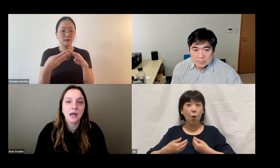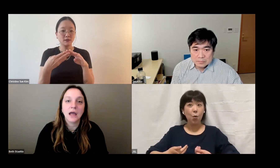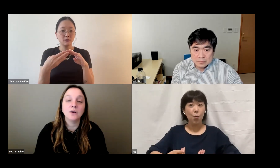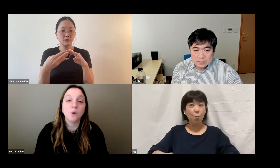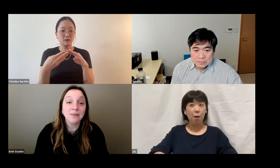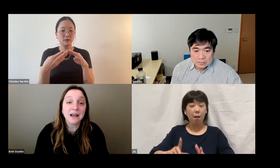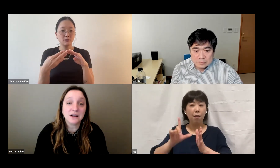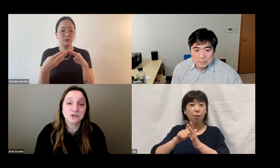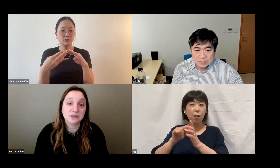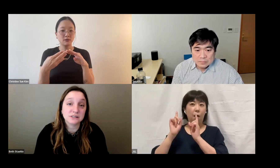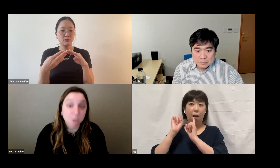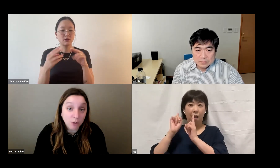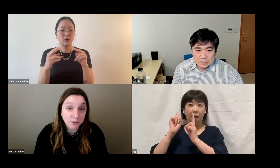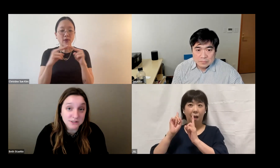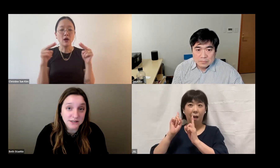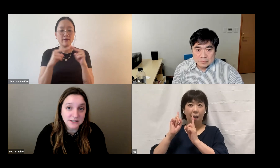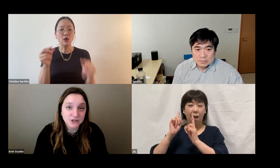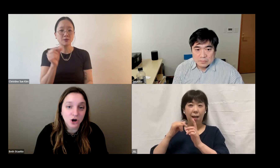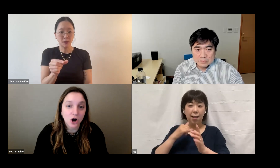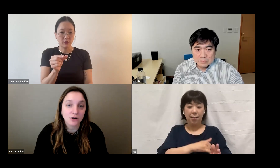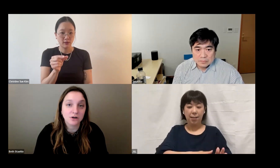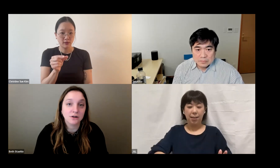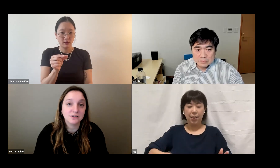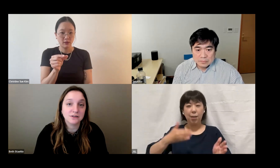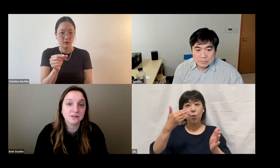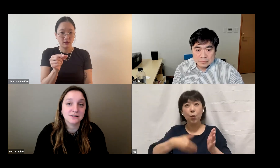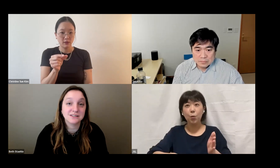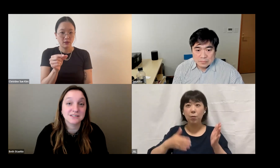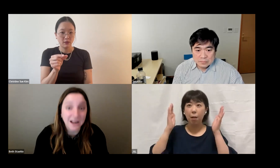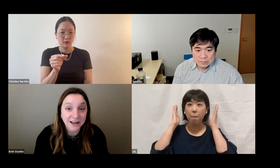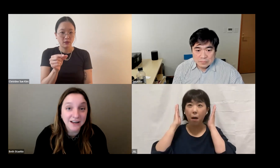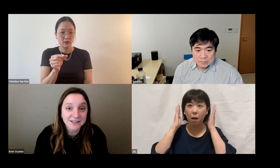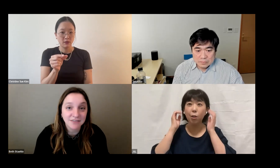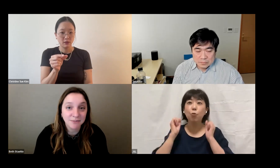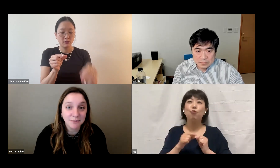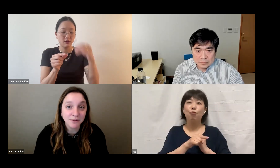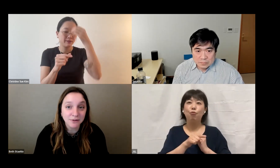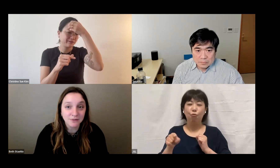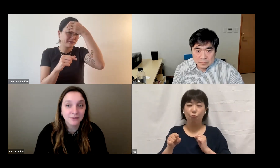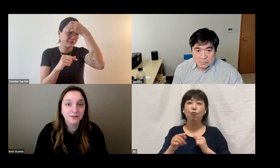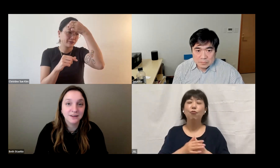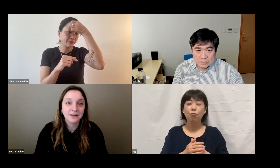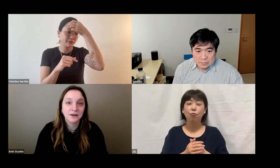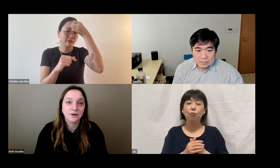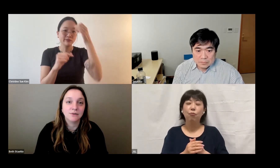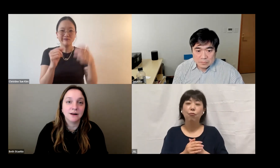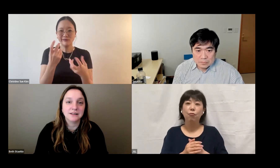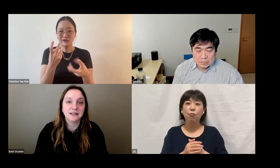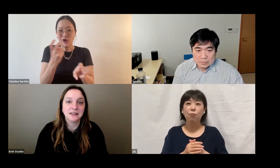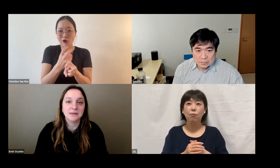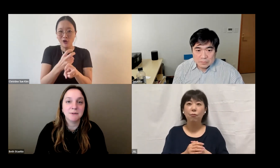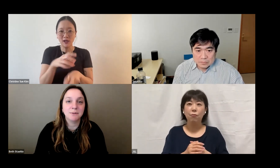And only actually a small percentage are signing deaf people. Right? Because I think people think